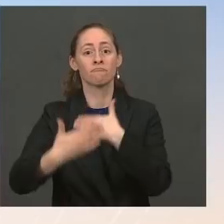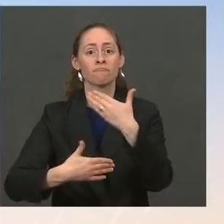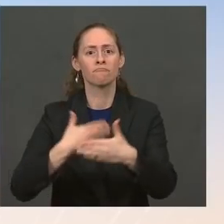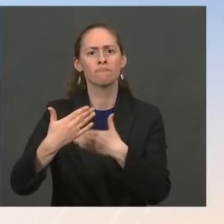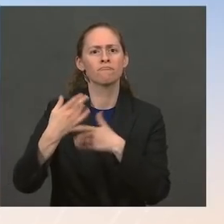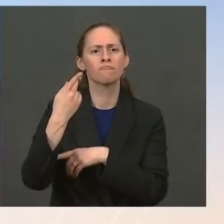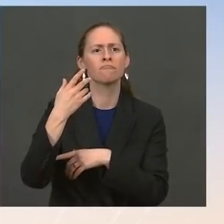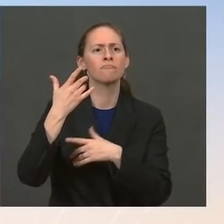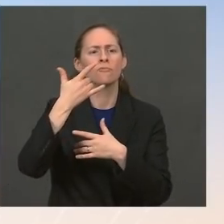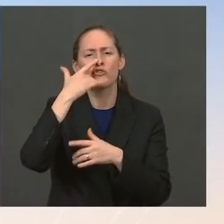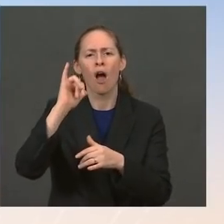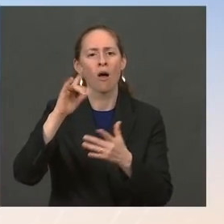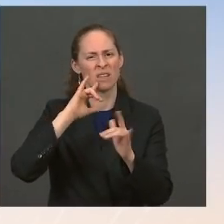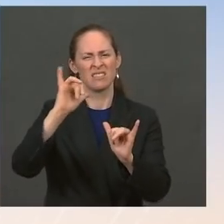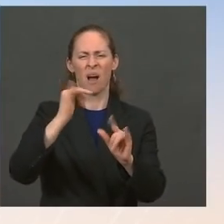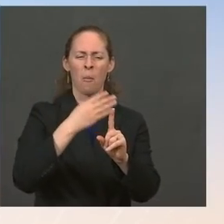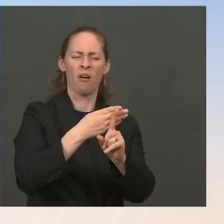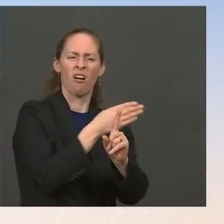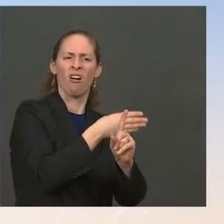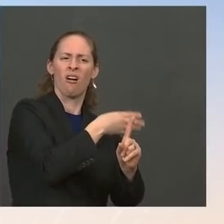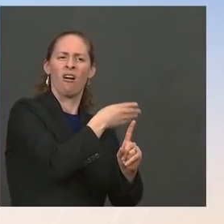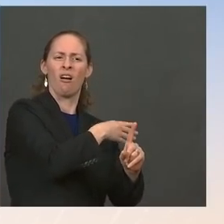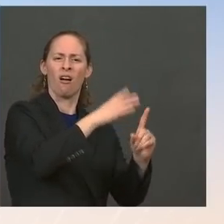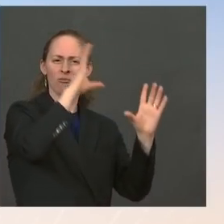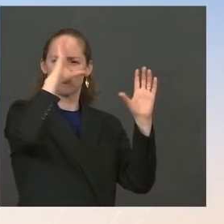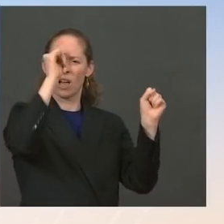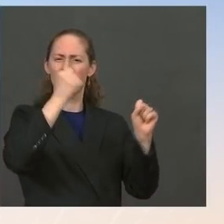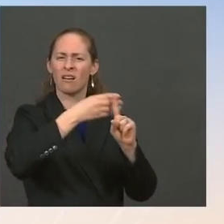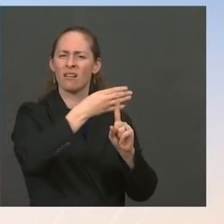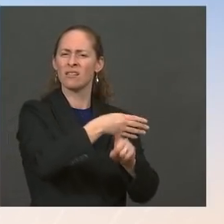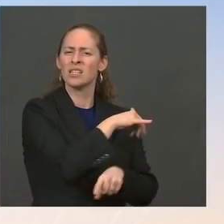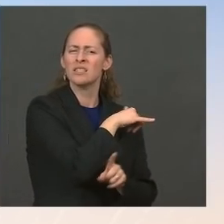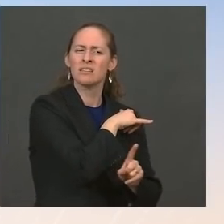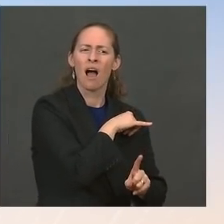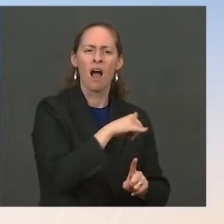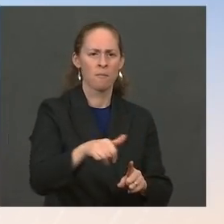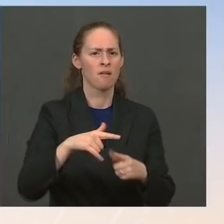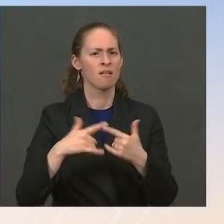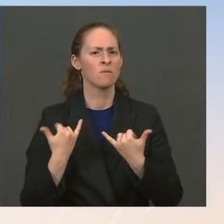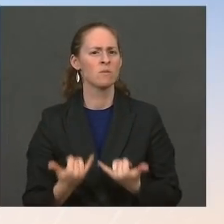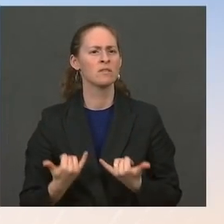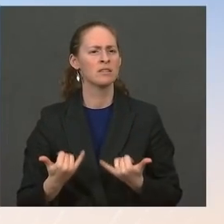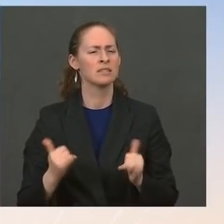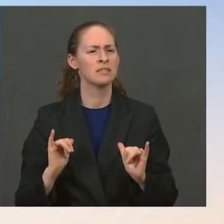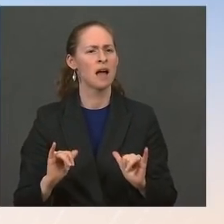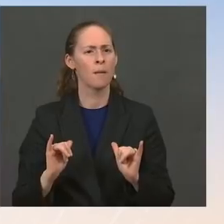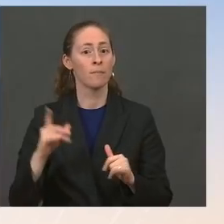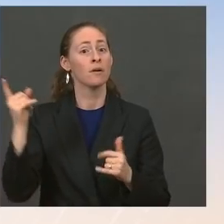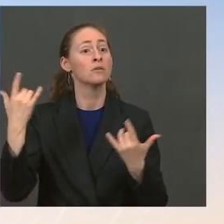and I know this was noted in the statement we put out this morning of the times where there was a transfer of power under the Bush administration.